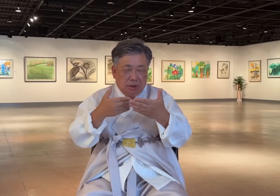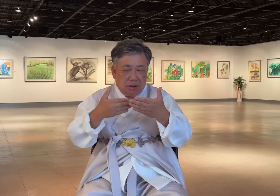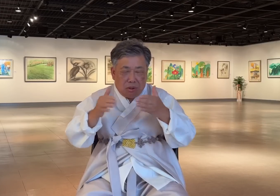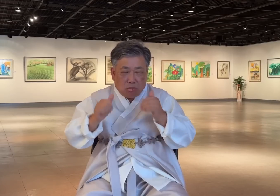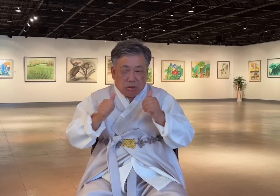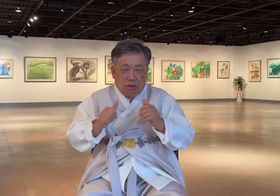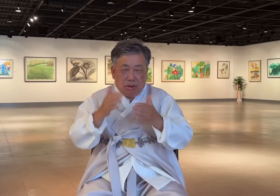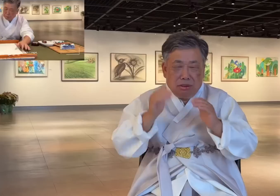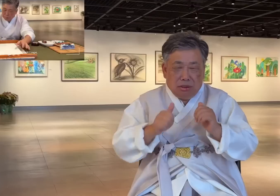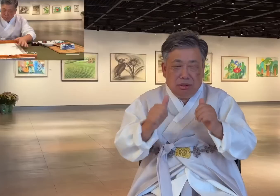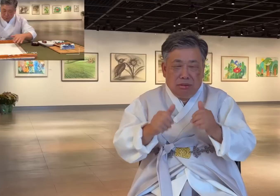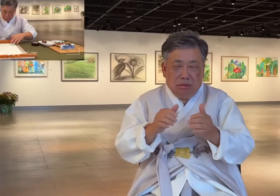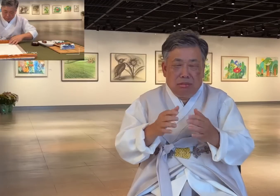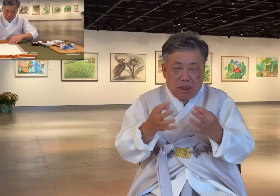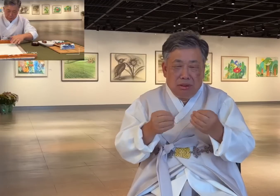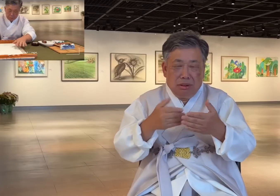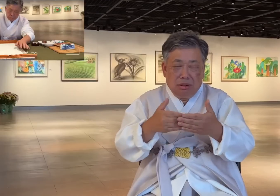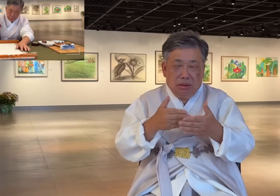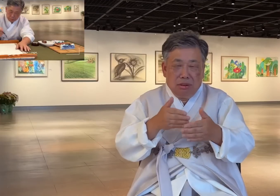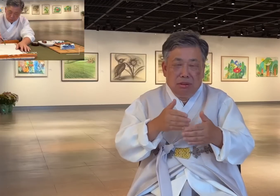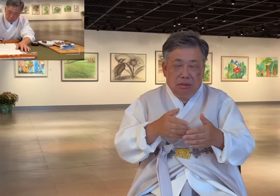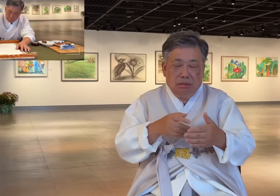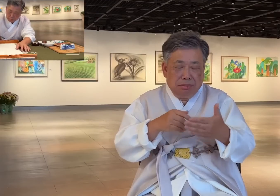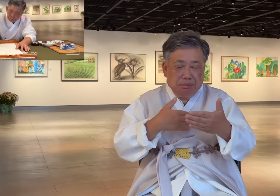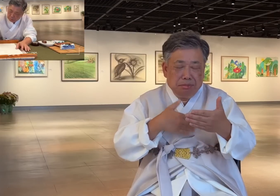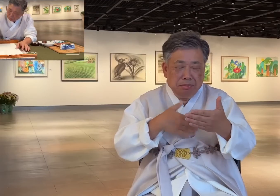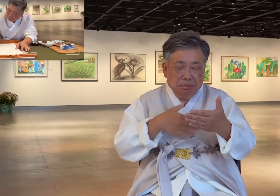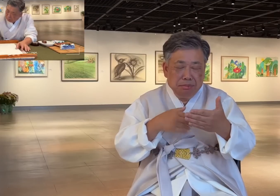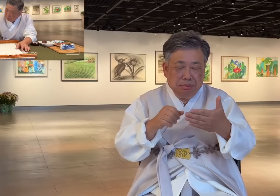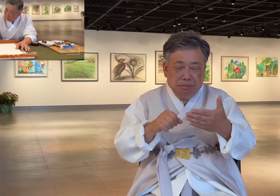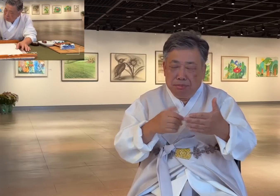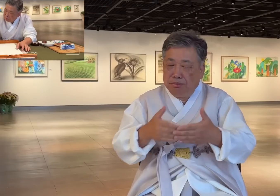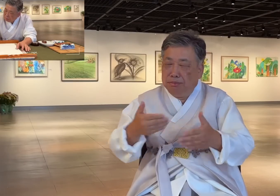I tried my best to understand it better and drew it.